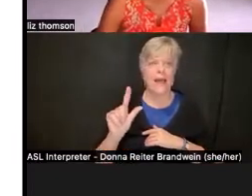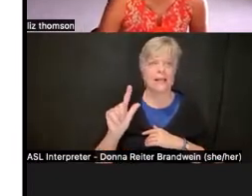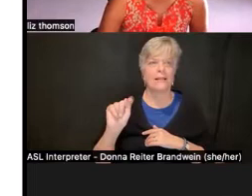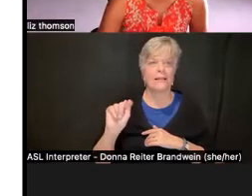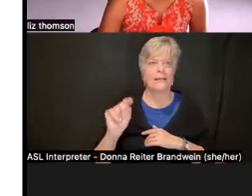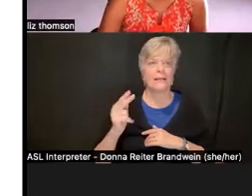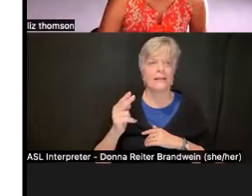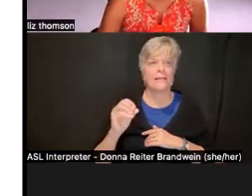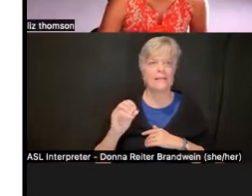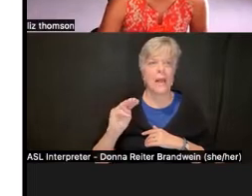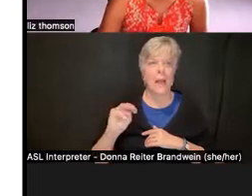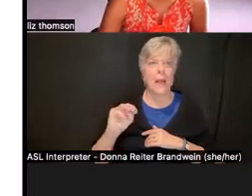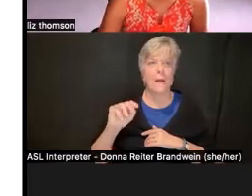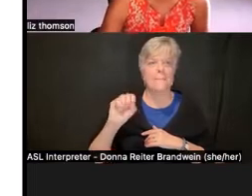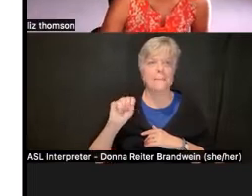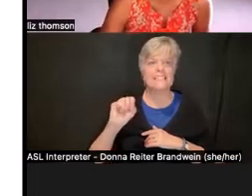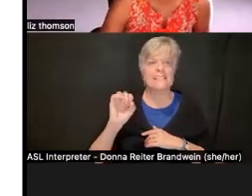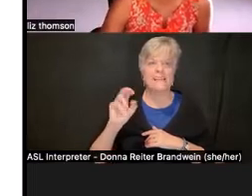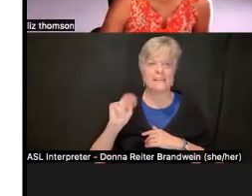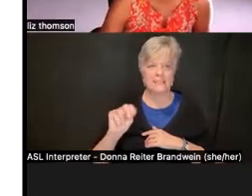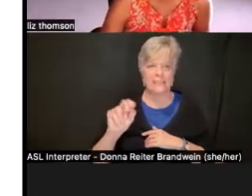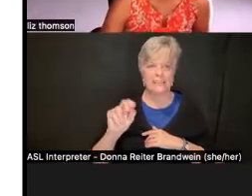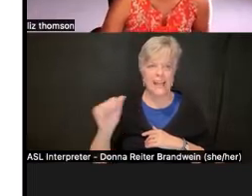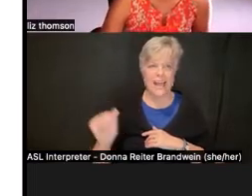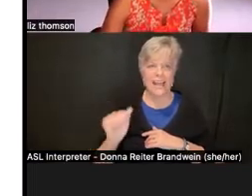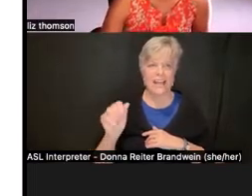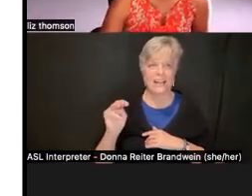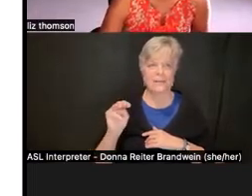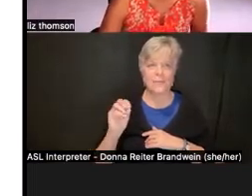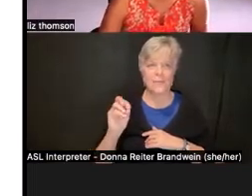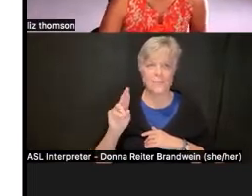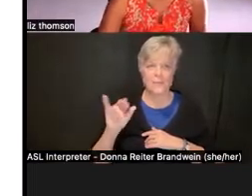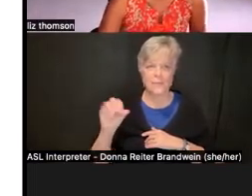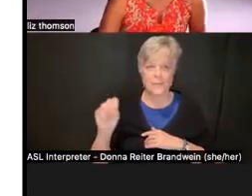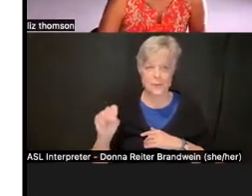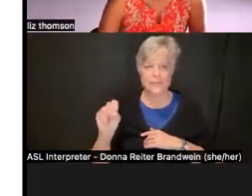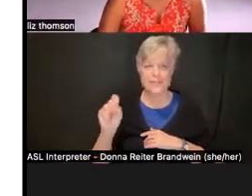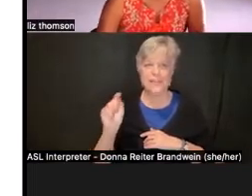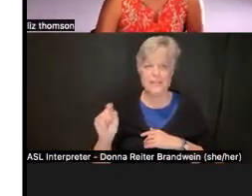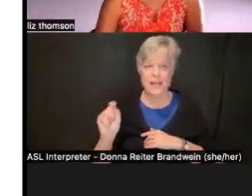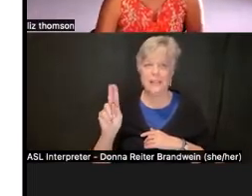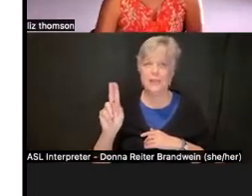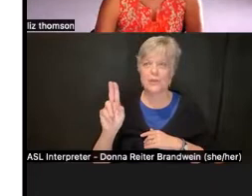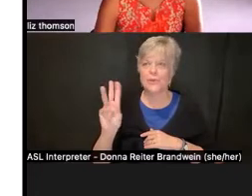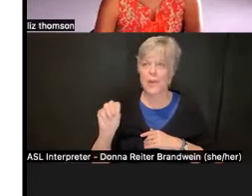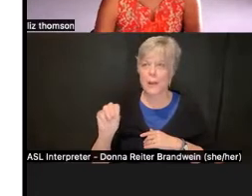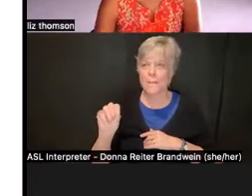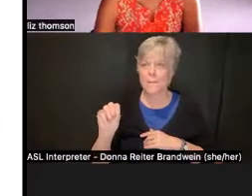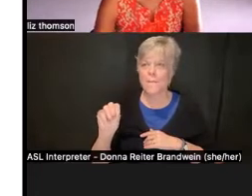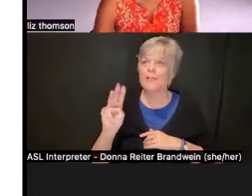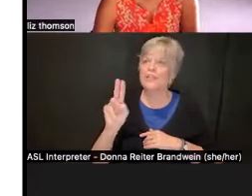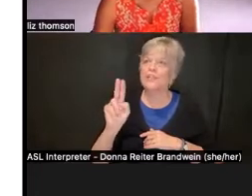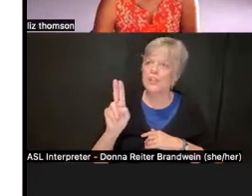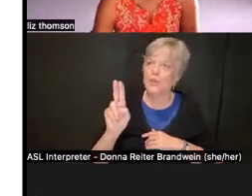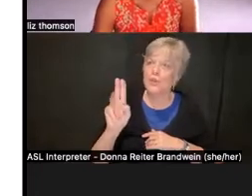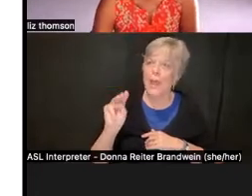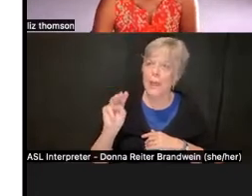l-t-h-o-m-s-o-n@morris.umn.edu. And then my Google voice and text is area code